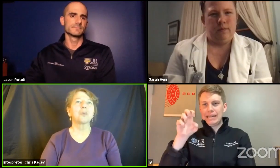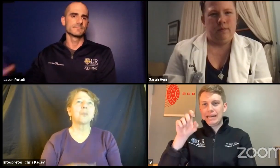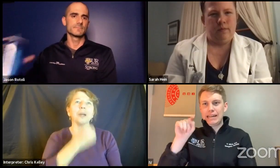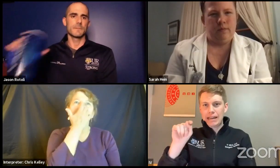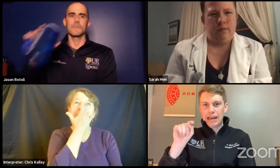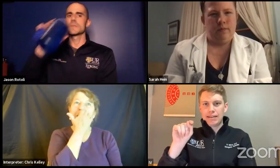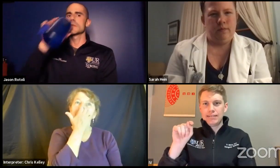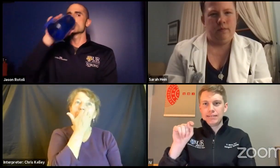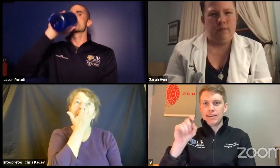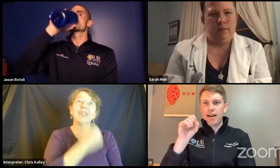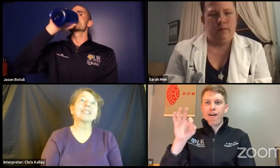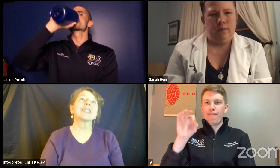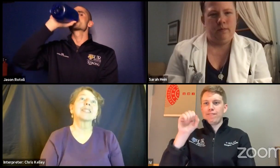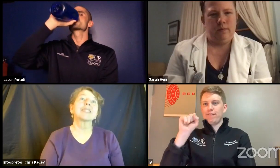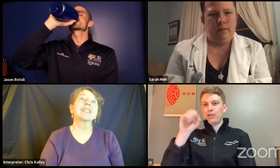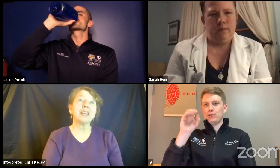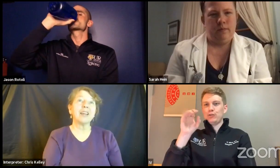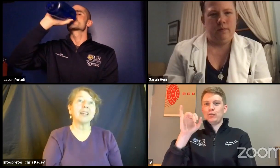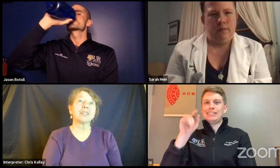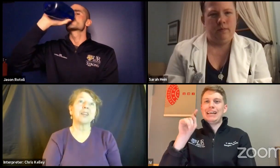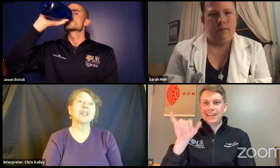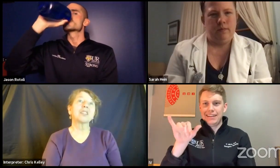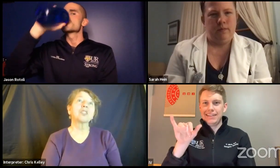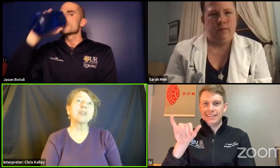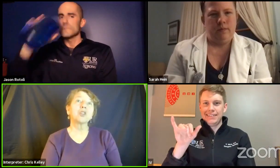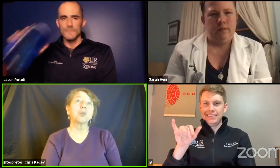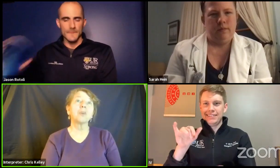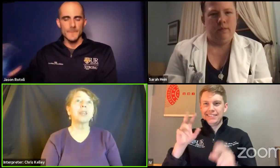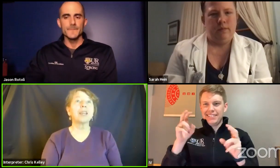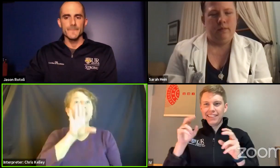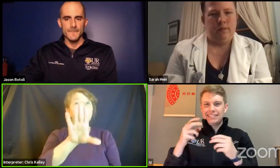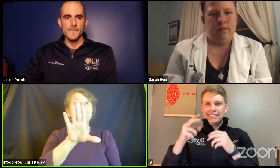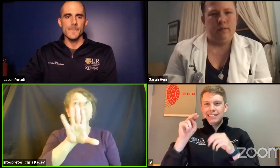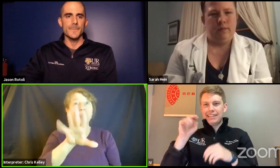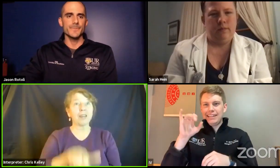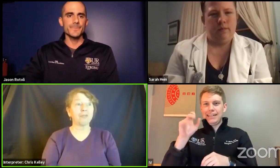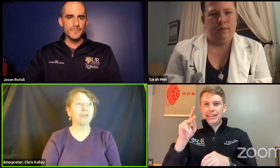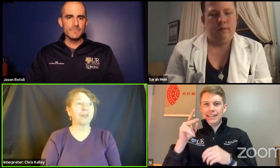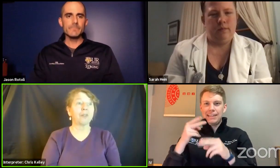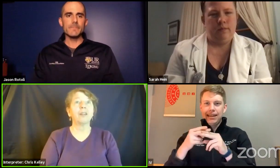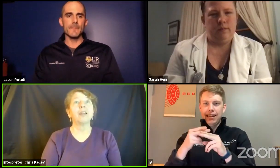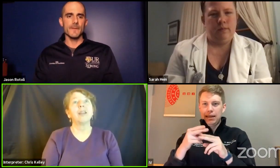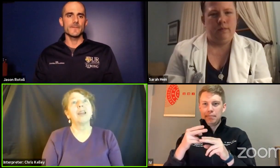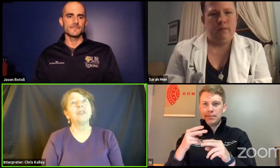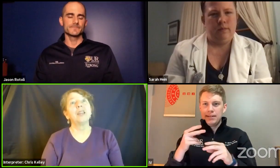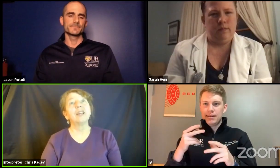what is best for the patient. We do acknowledge the health disparities for people of color.